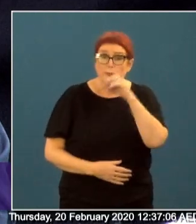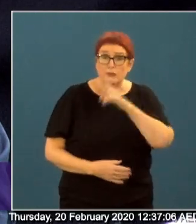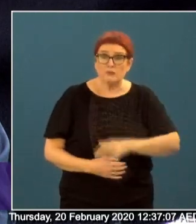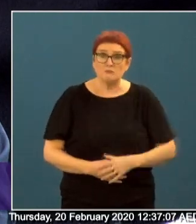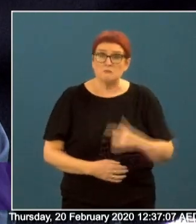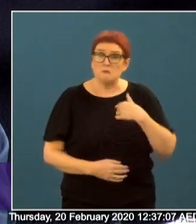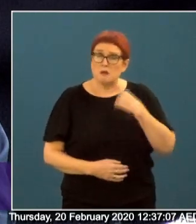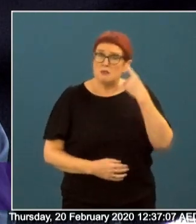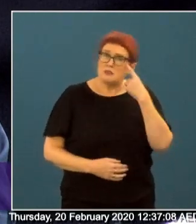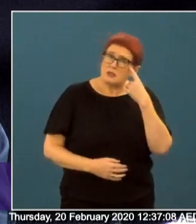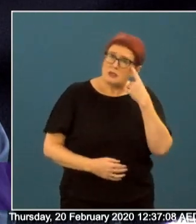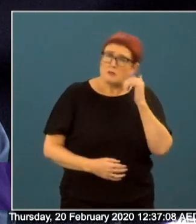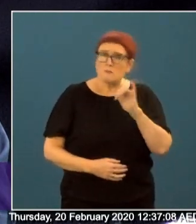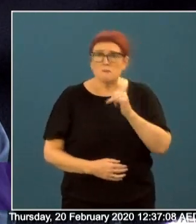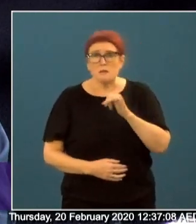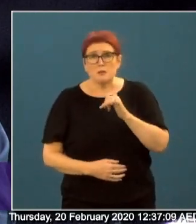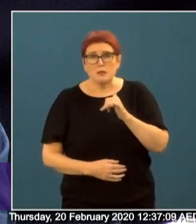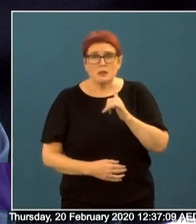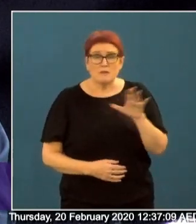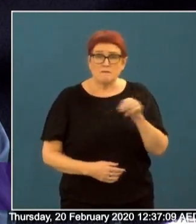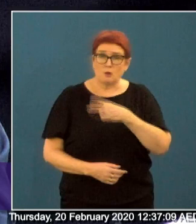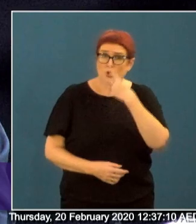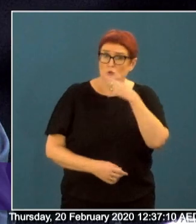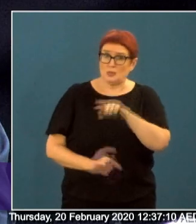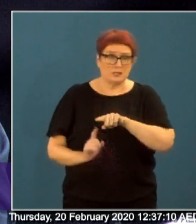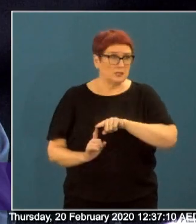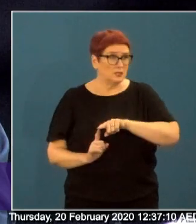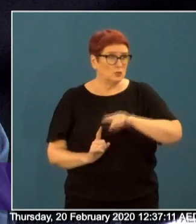I estimate that between the ages of 20 and upward,